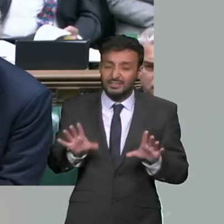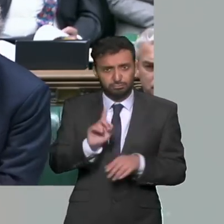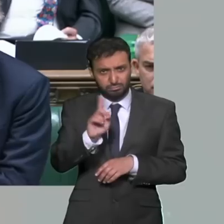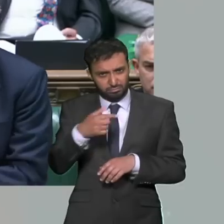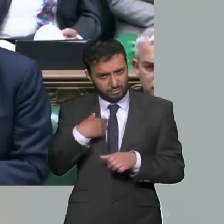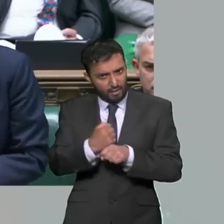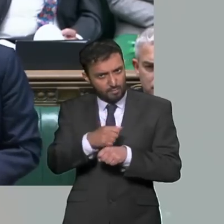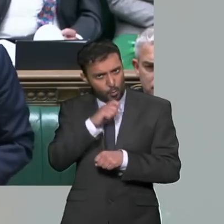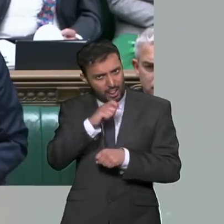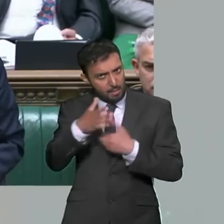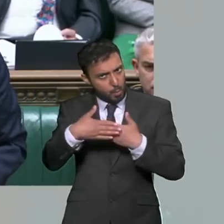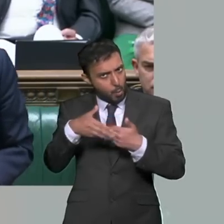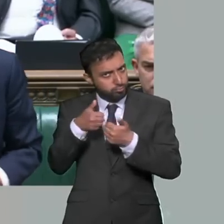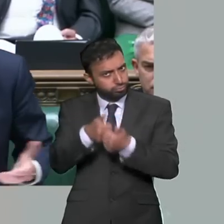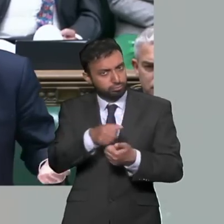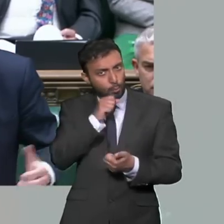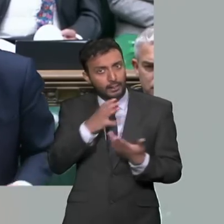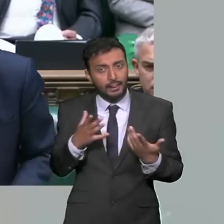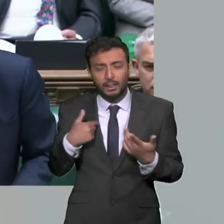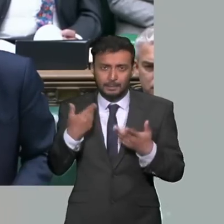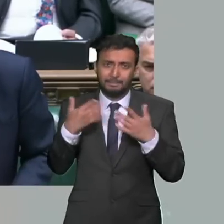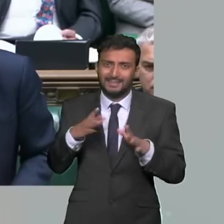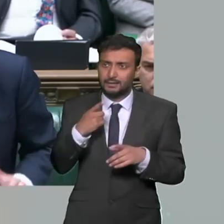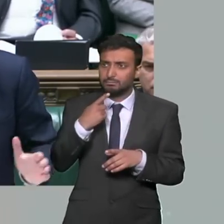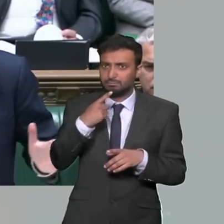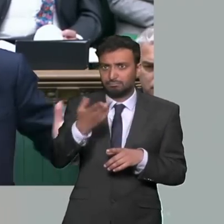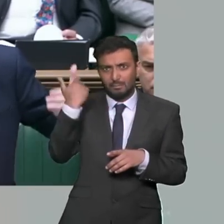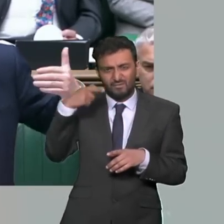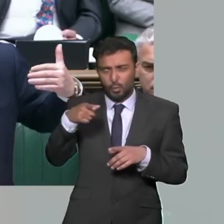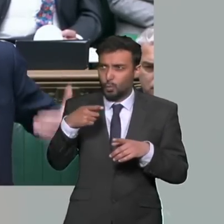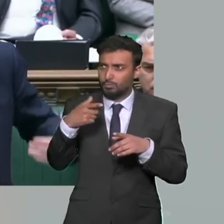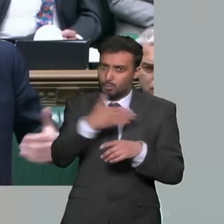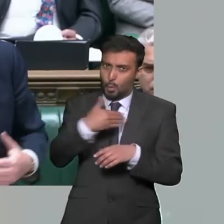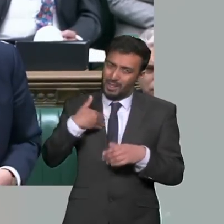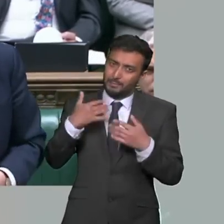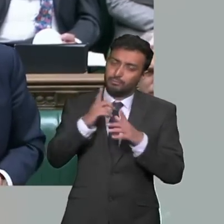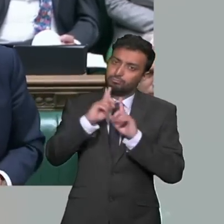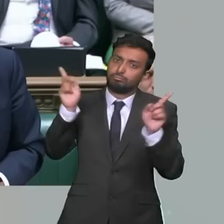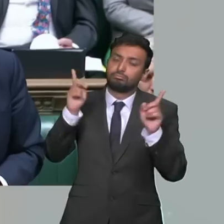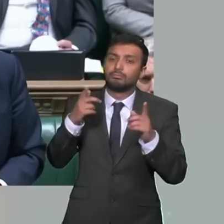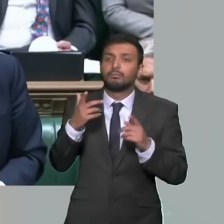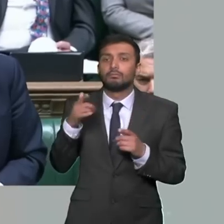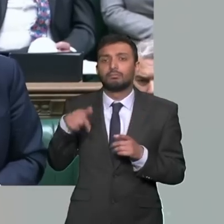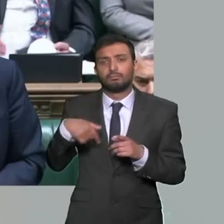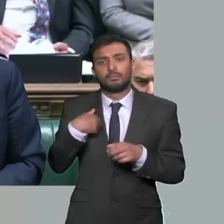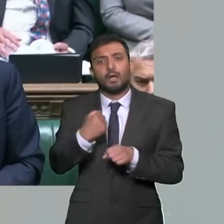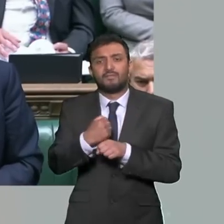I told the House before this afternoon that we will continue to use our fiscal firepower